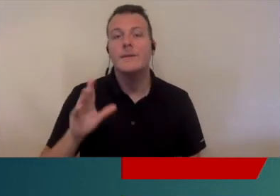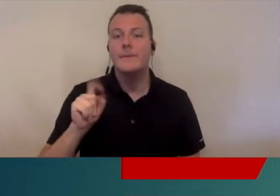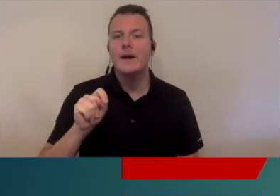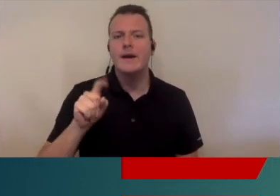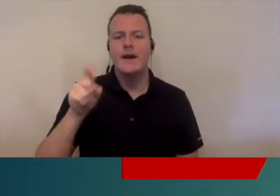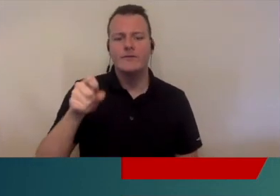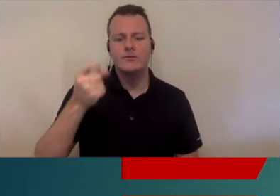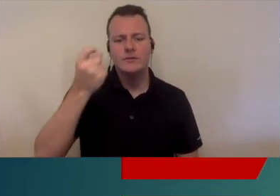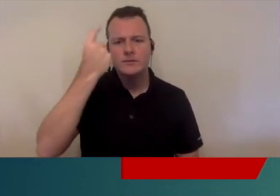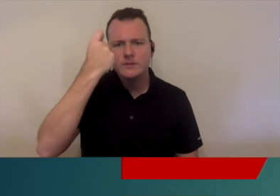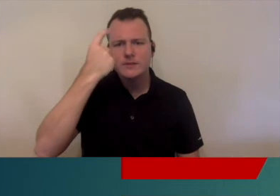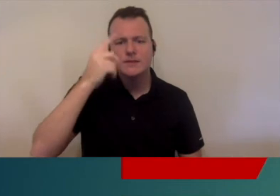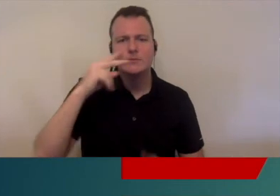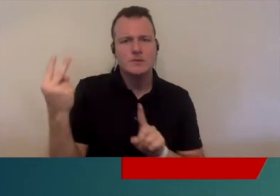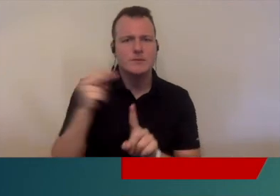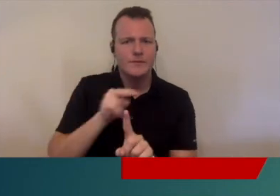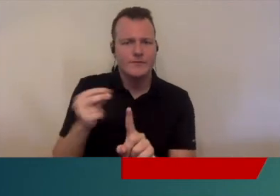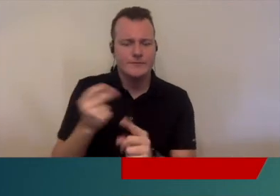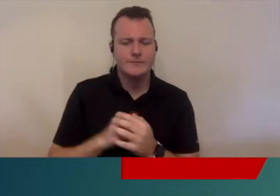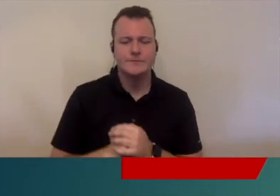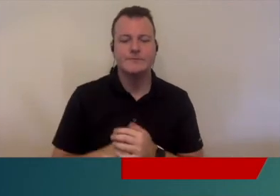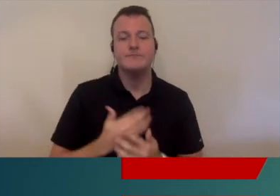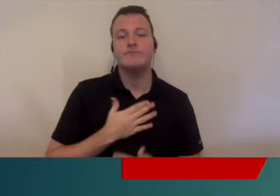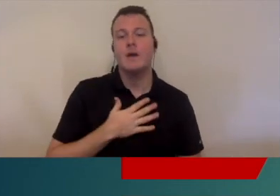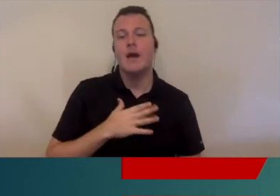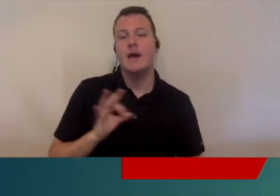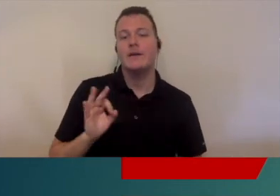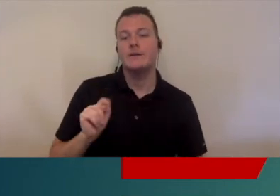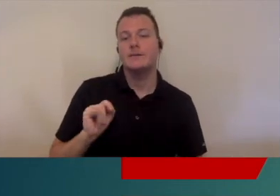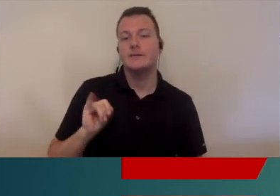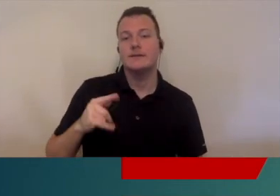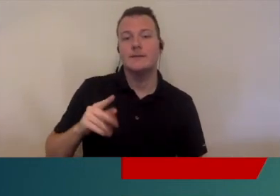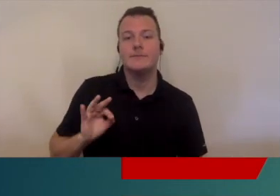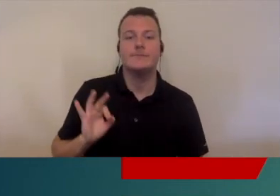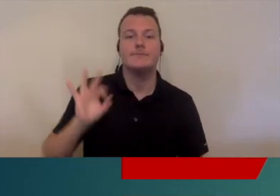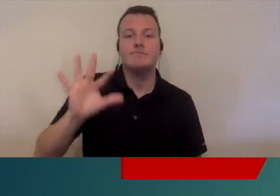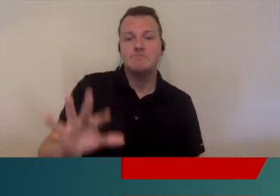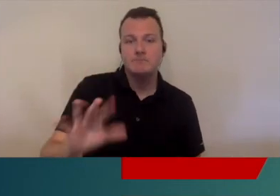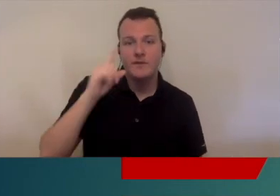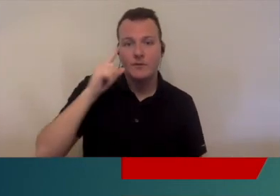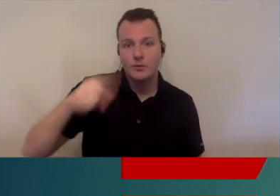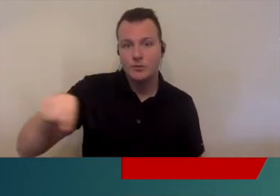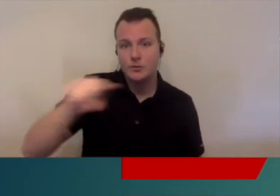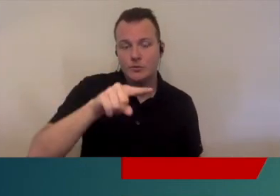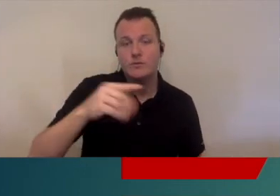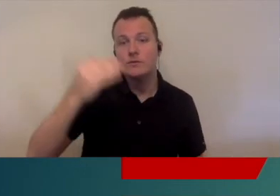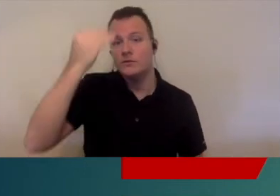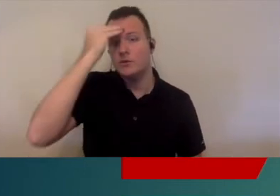perspective. And so here's my tip to you when it comes to knowing what you're